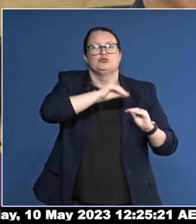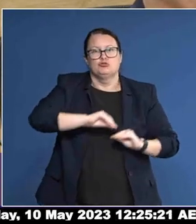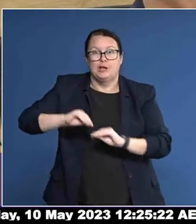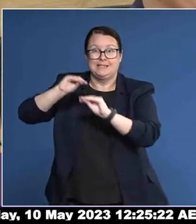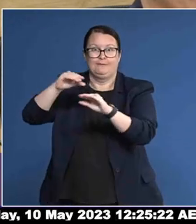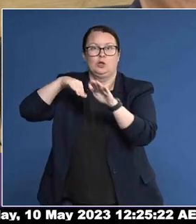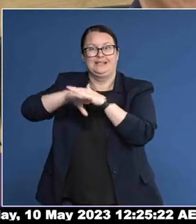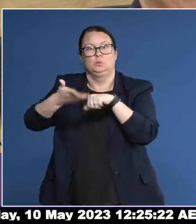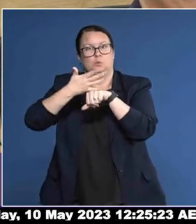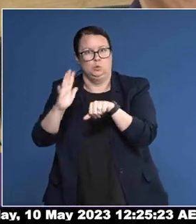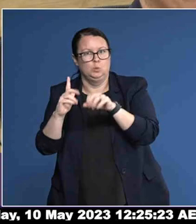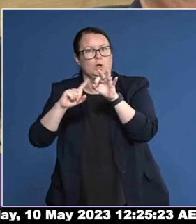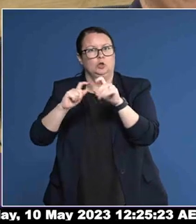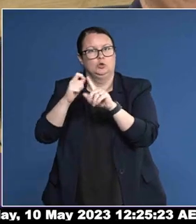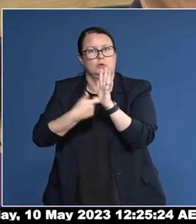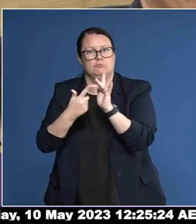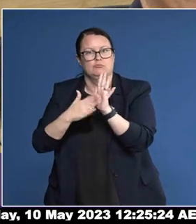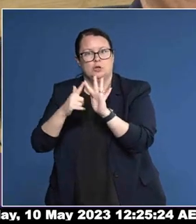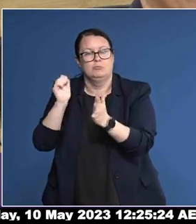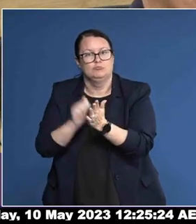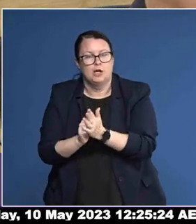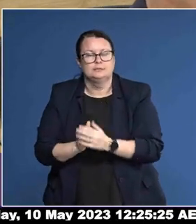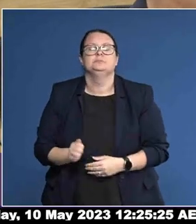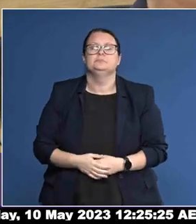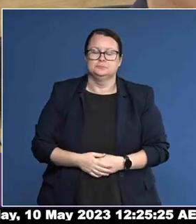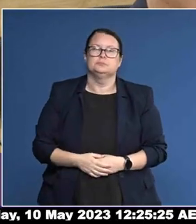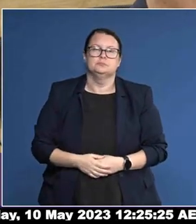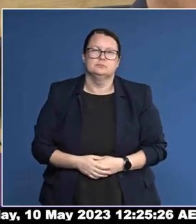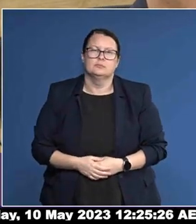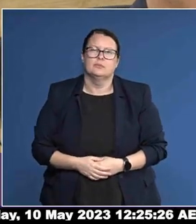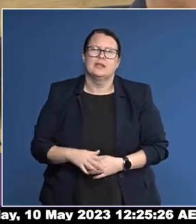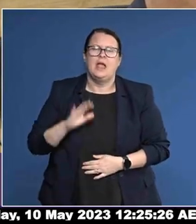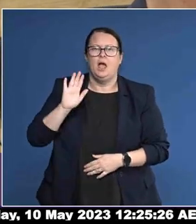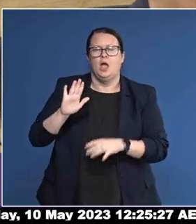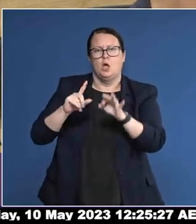Correct. MS EASTMAN: And QPrime operates by the relevant police officers